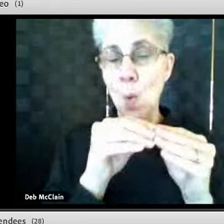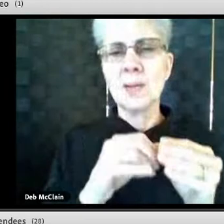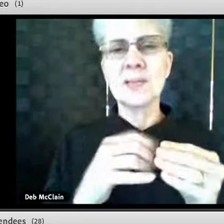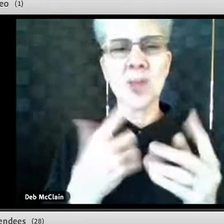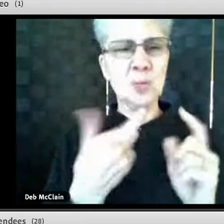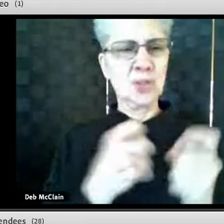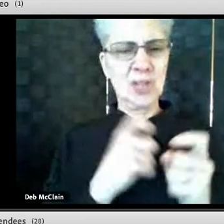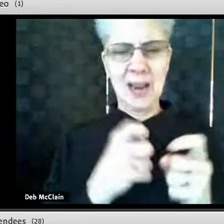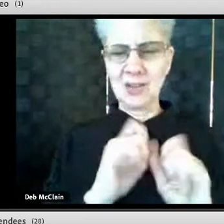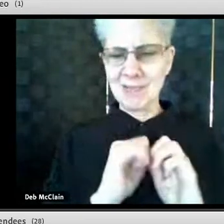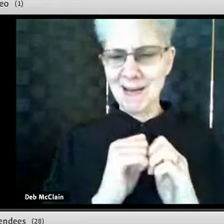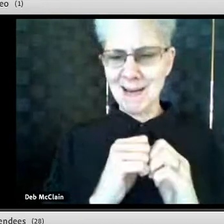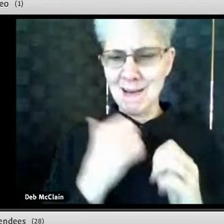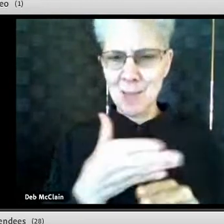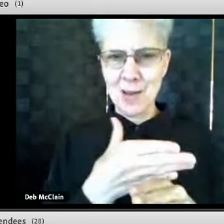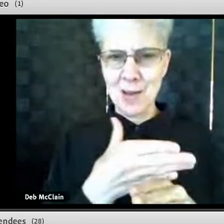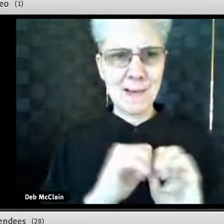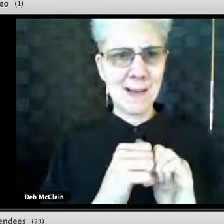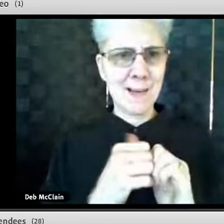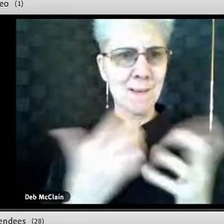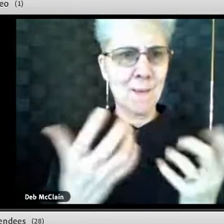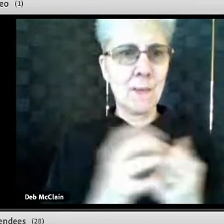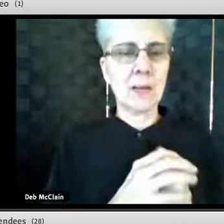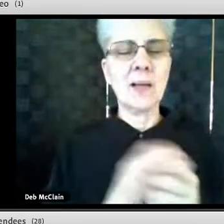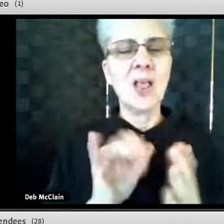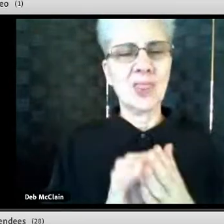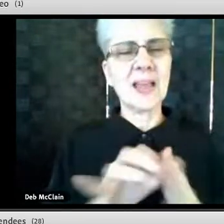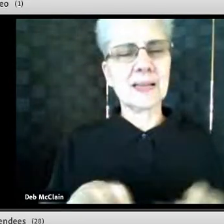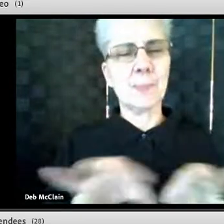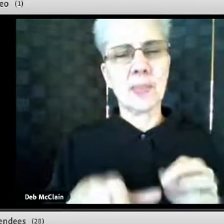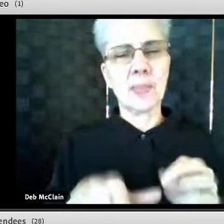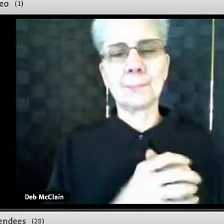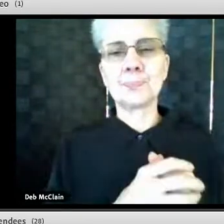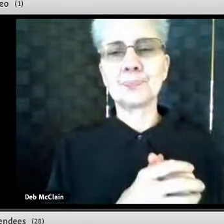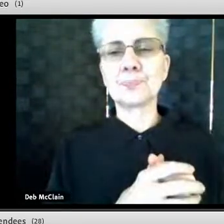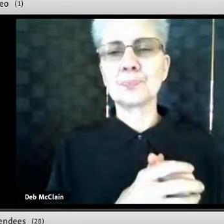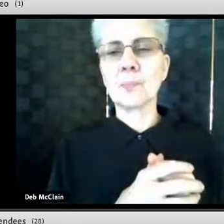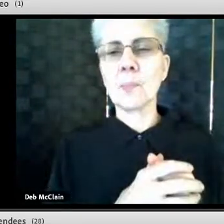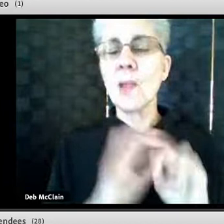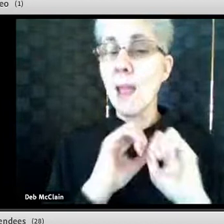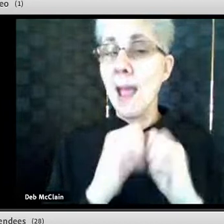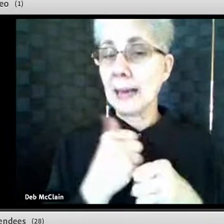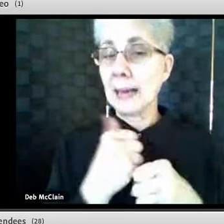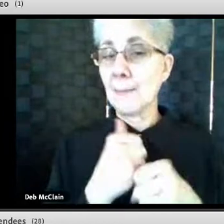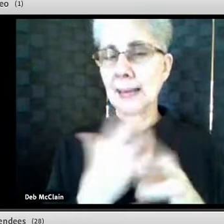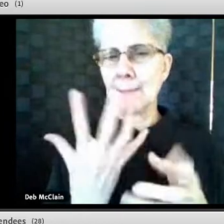so that we can do this. What can I change to make it better? And that's really important,